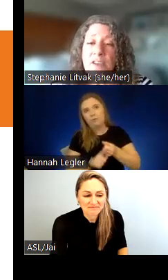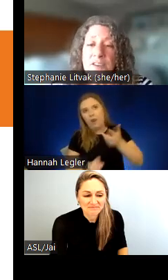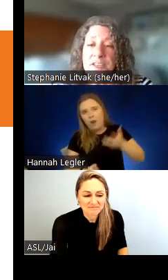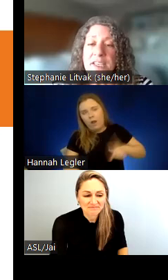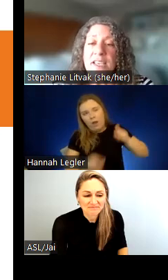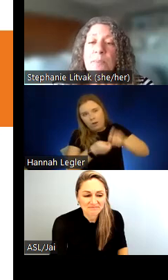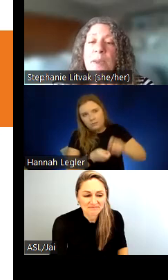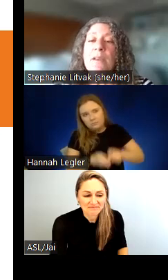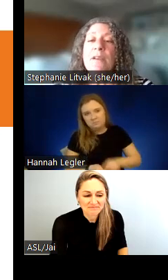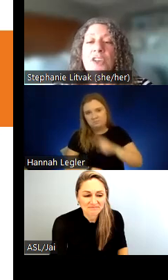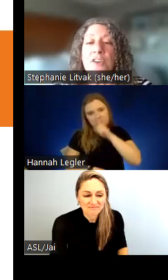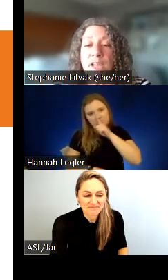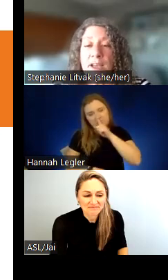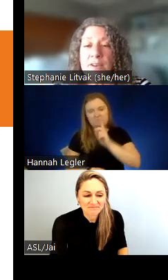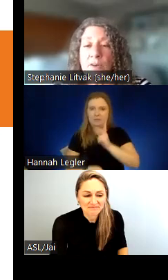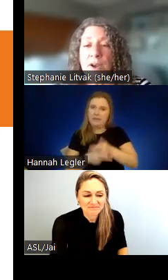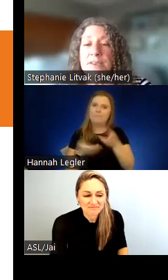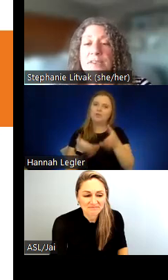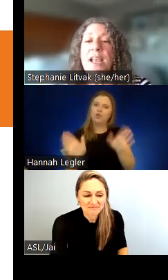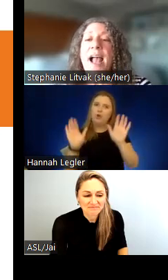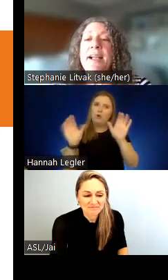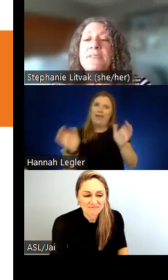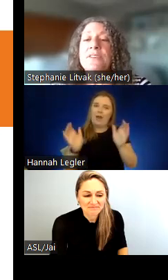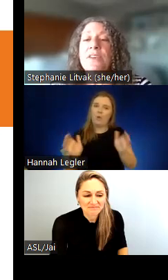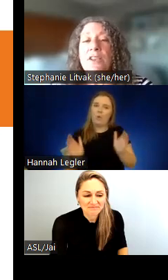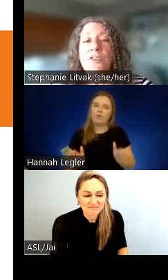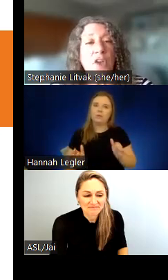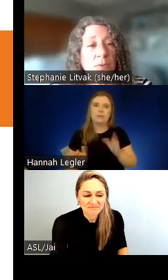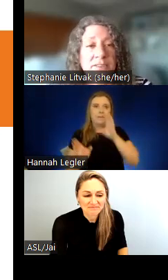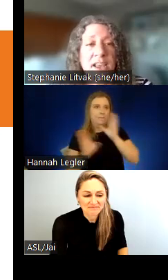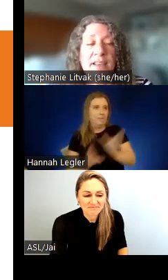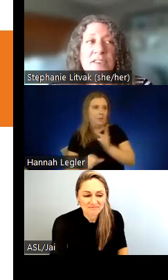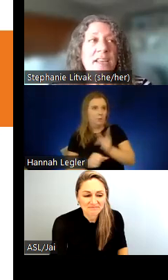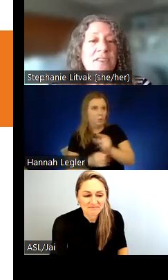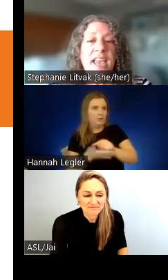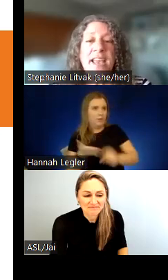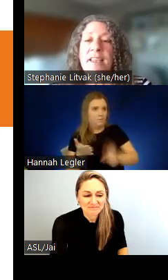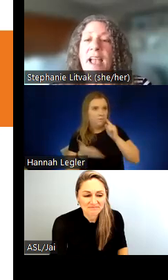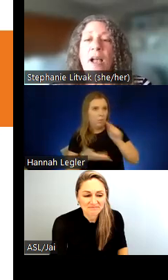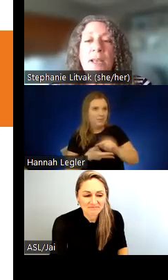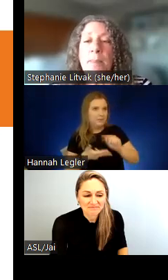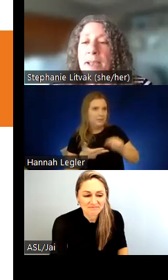Definitely keep it general categories, and you don't need to indicate like how many paint